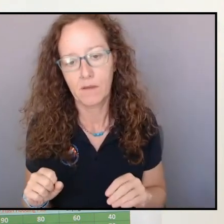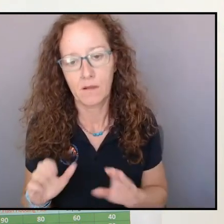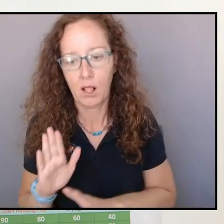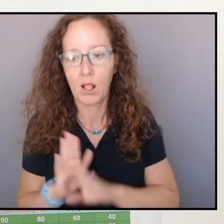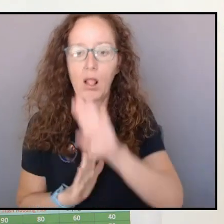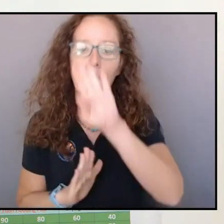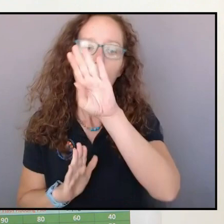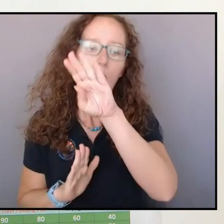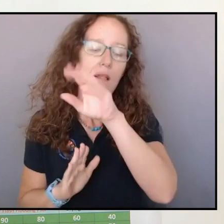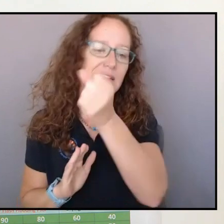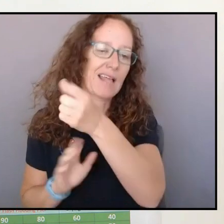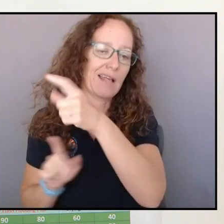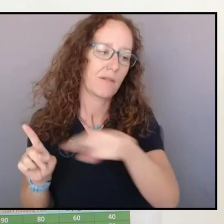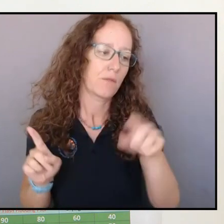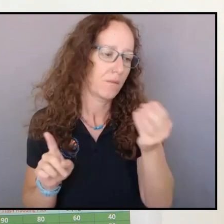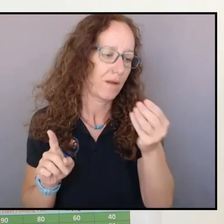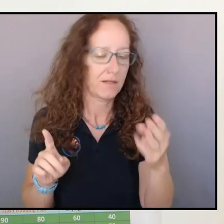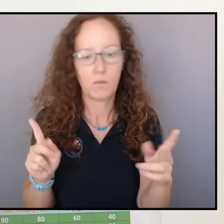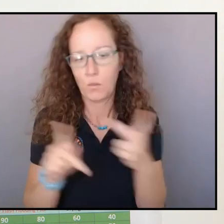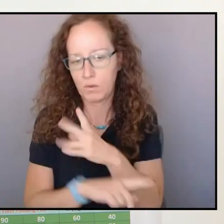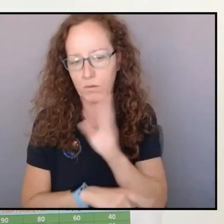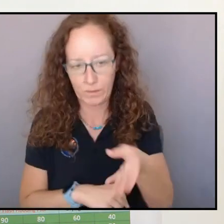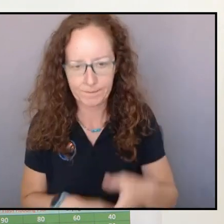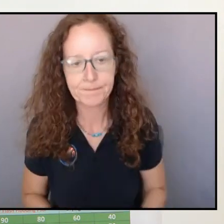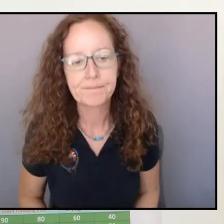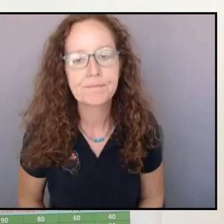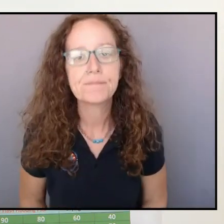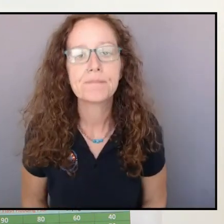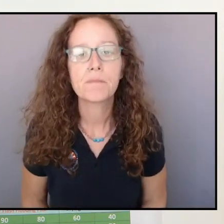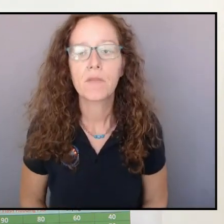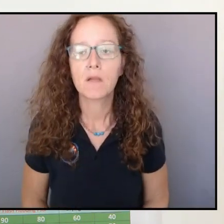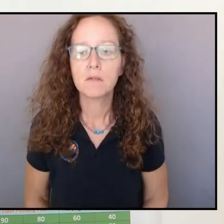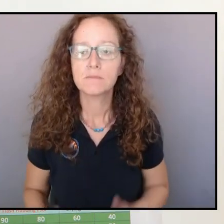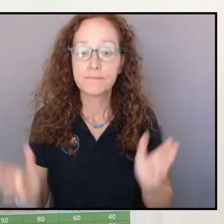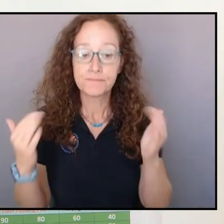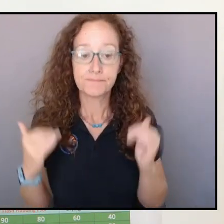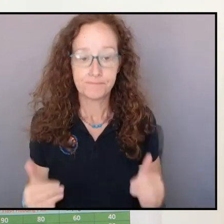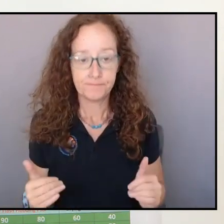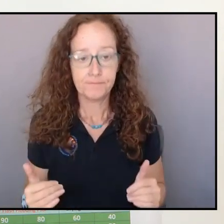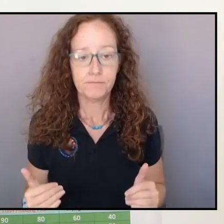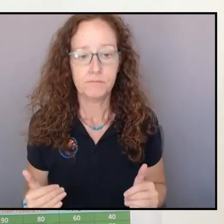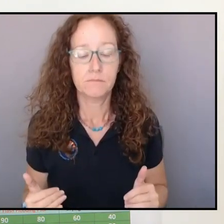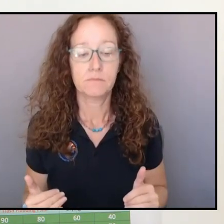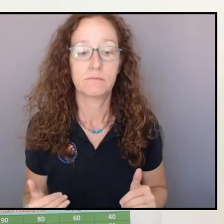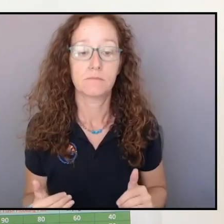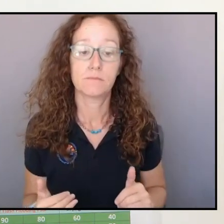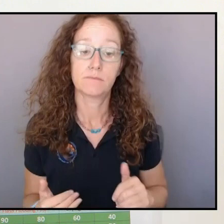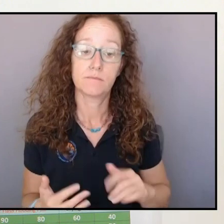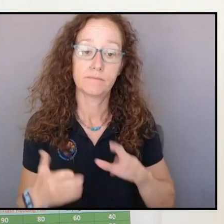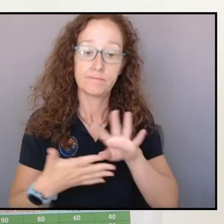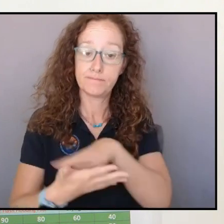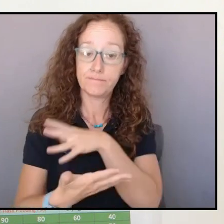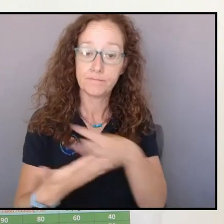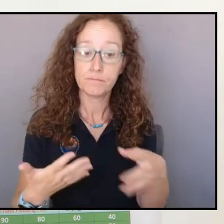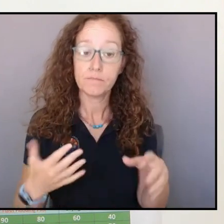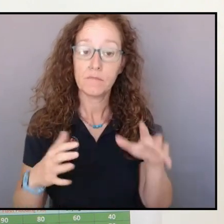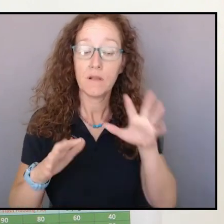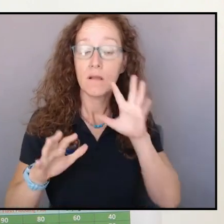Monday. Next slide. So your Thunderstorm Threat Guidance. You can see just for today just that slight chance of